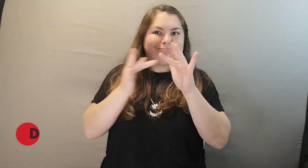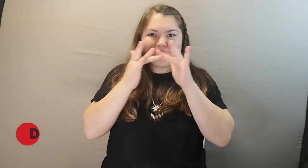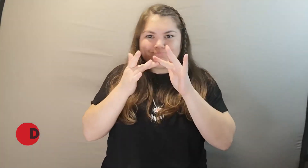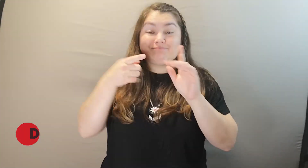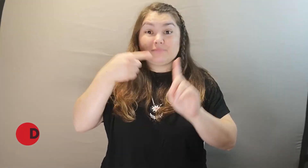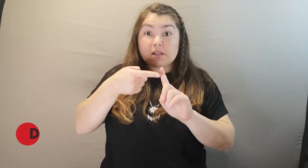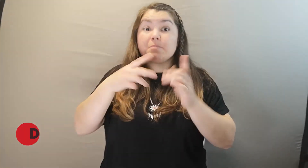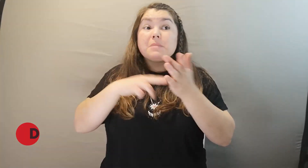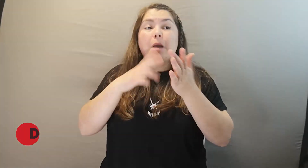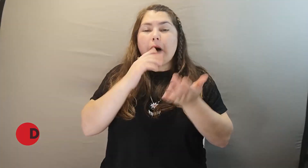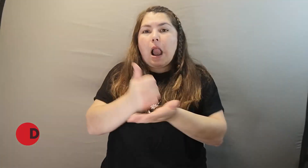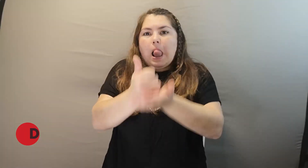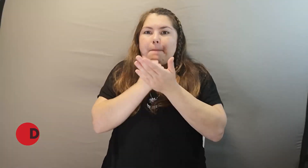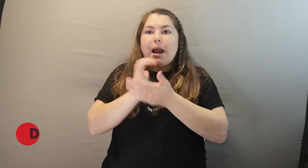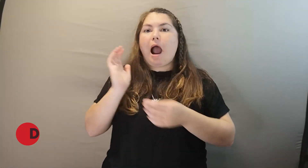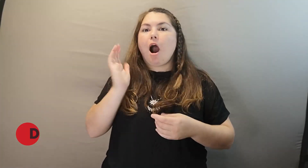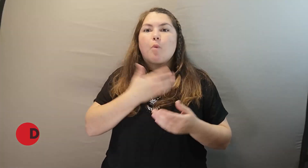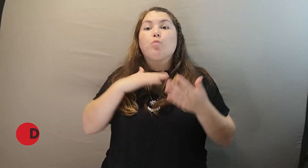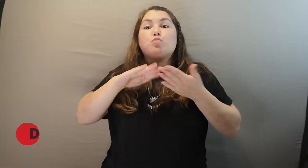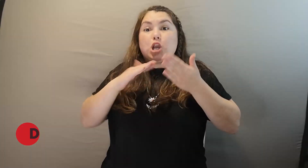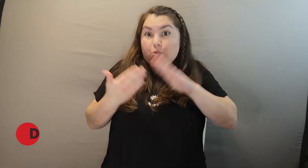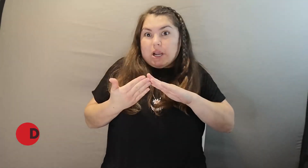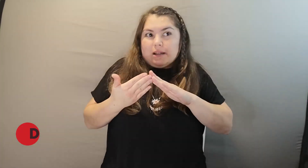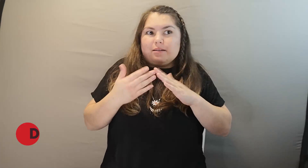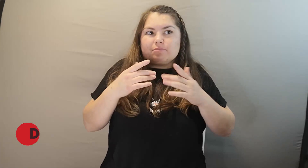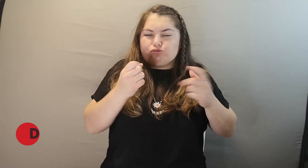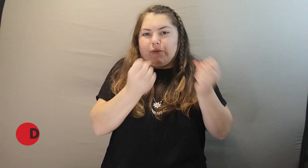improved networking for the strength of our community